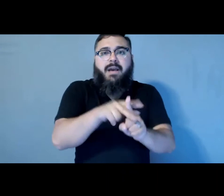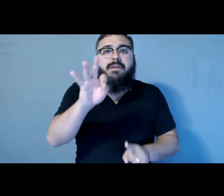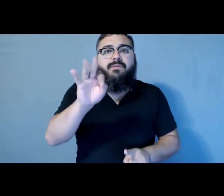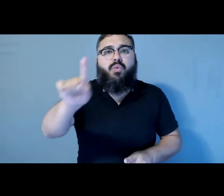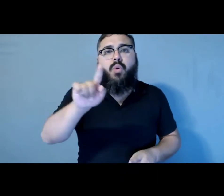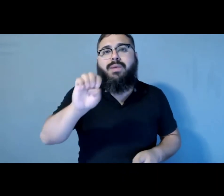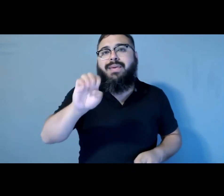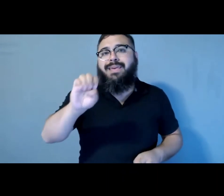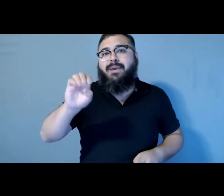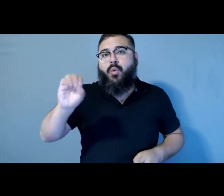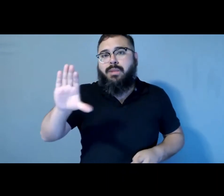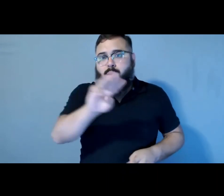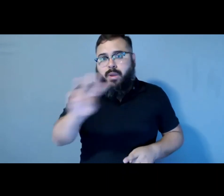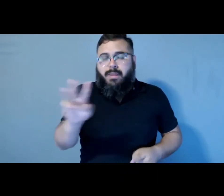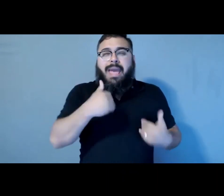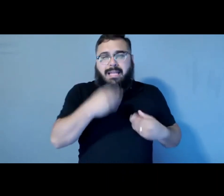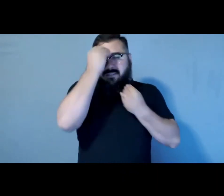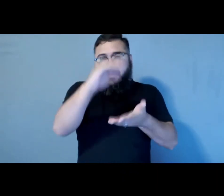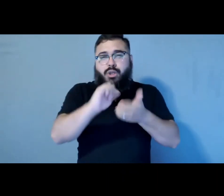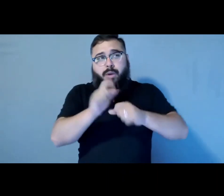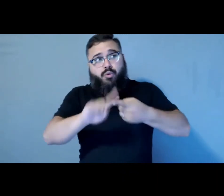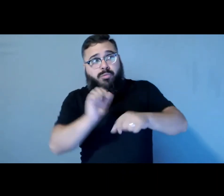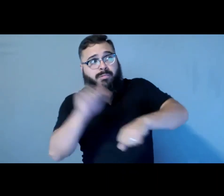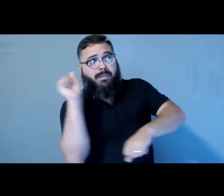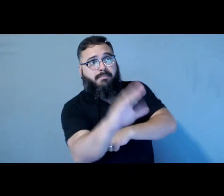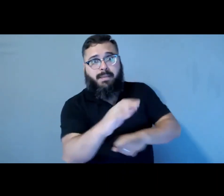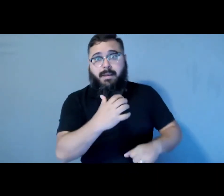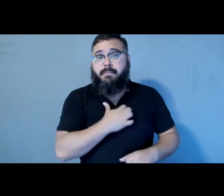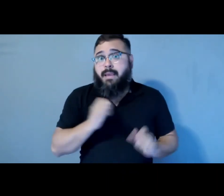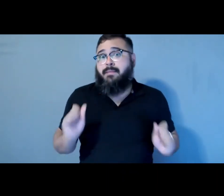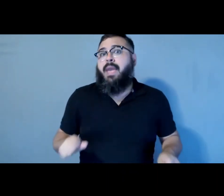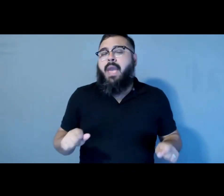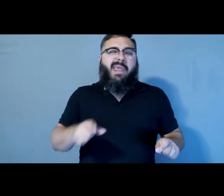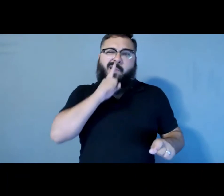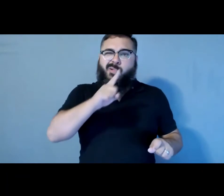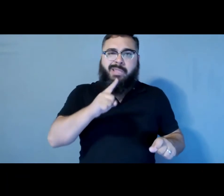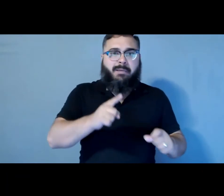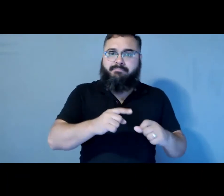it has information on there about how to submit a complaint and it's pretty straight forward that you fill out a form